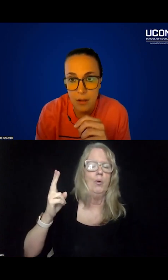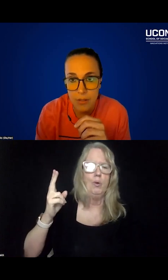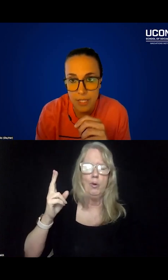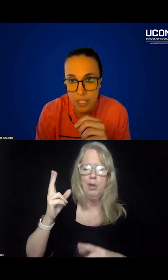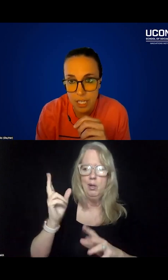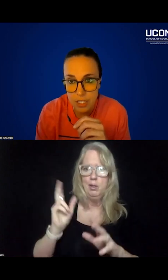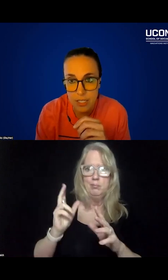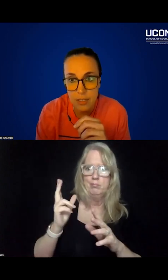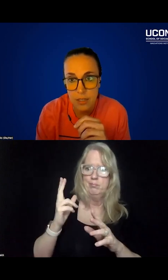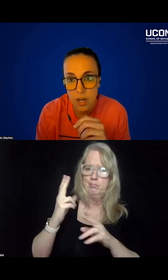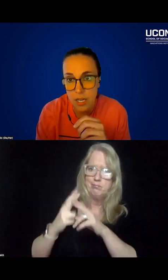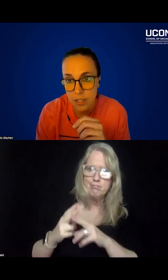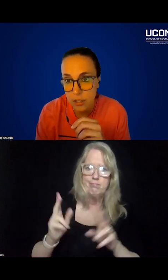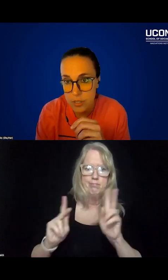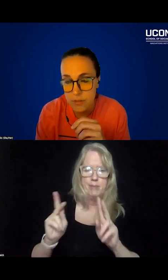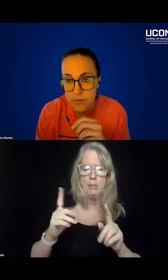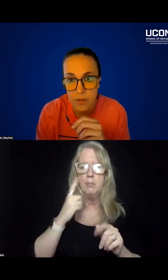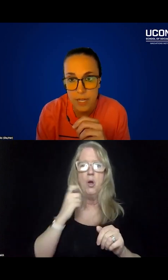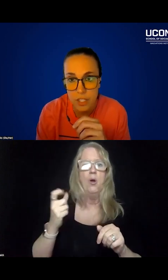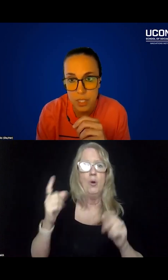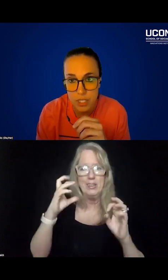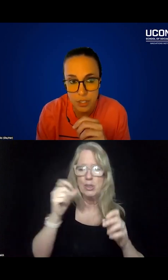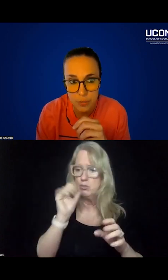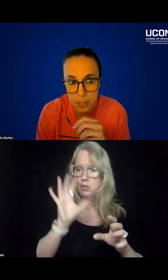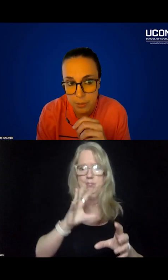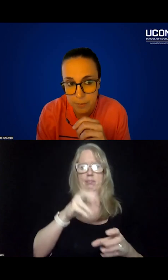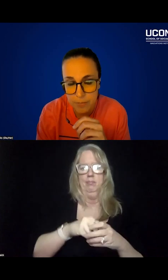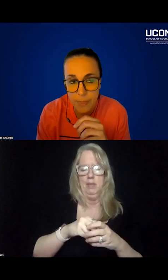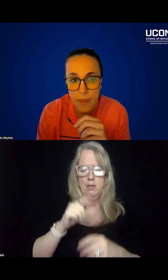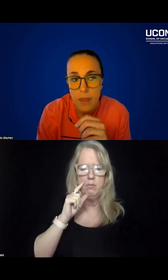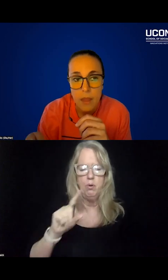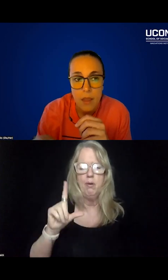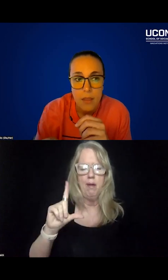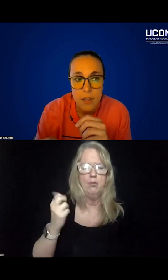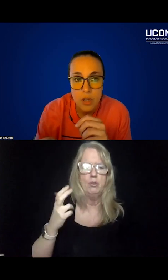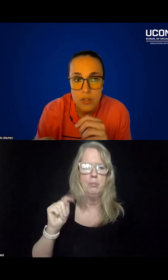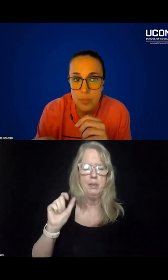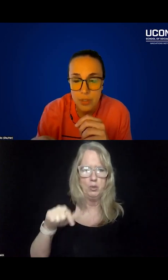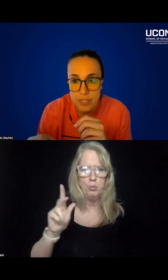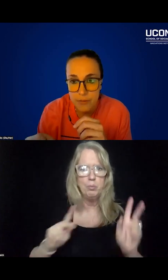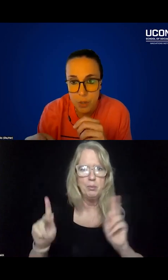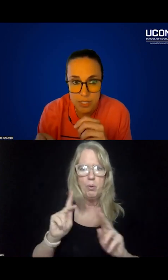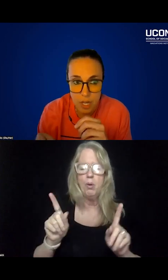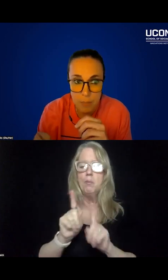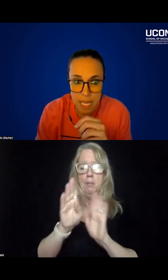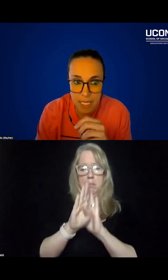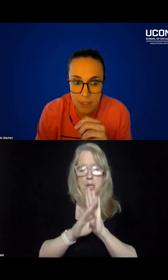HEALTH EDUCATION NOT INCLUSIVE OF LGBTQ PEOPLE. THERE IS ALSO BILLS FROM BANNING